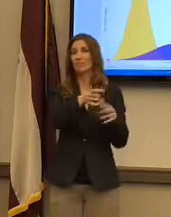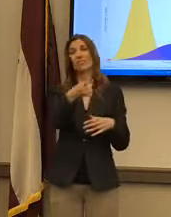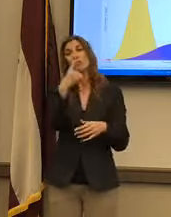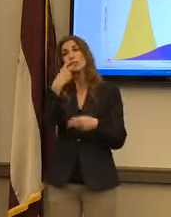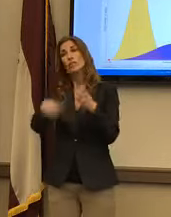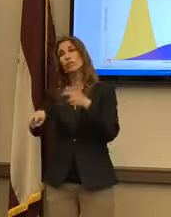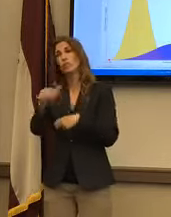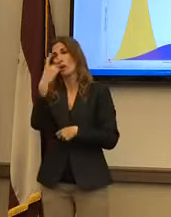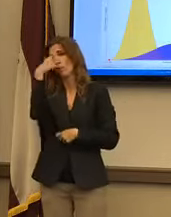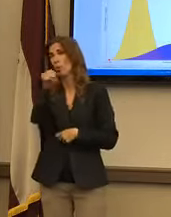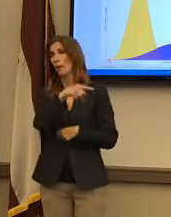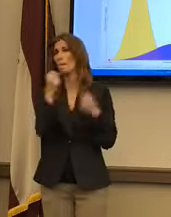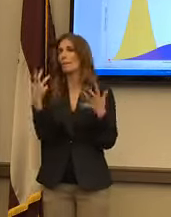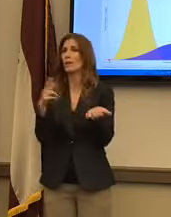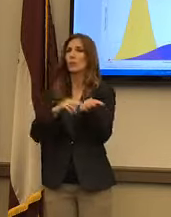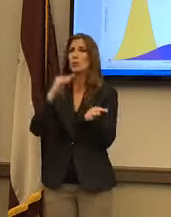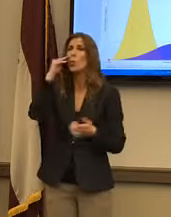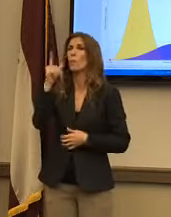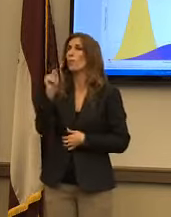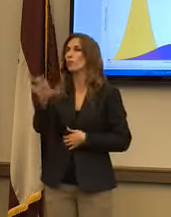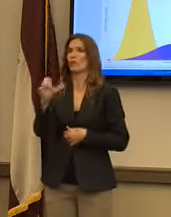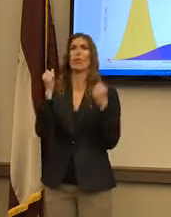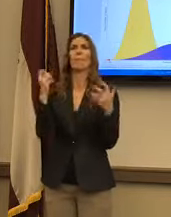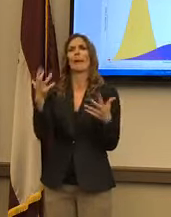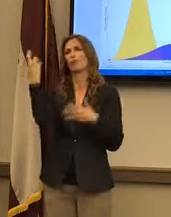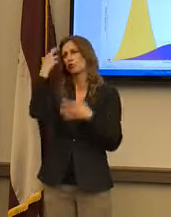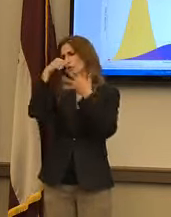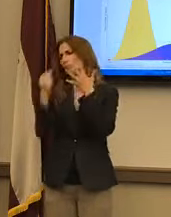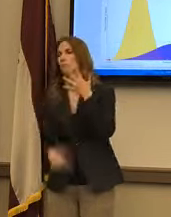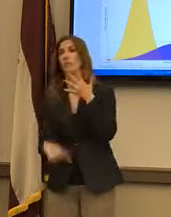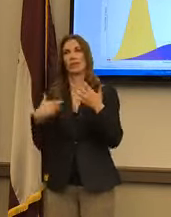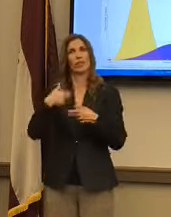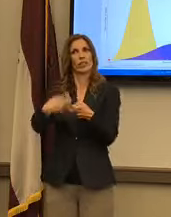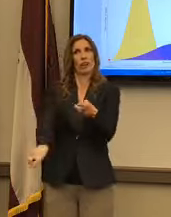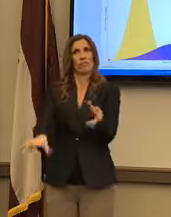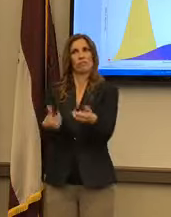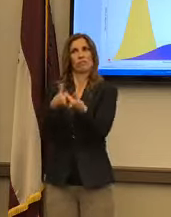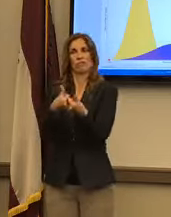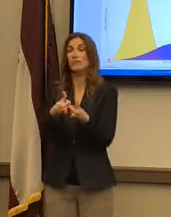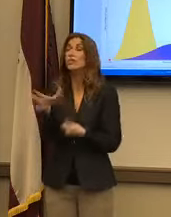their hands for a lot of a lot of different reasons and remember that